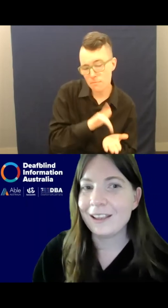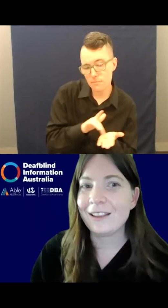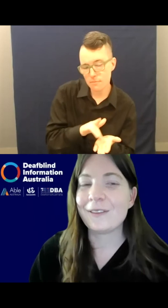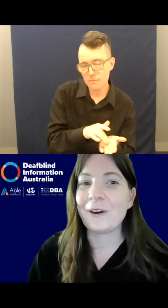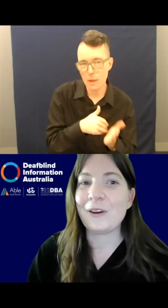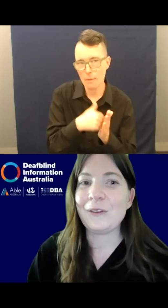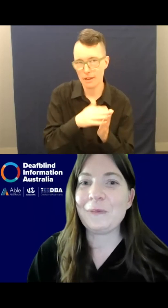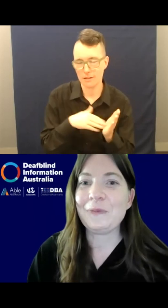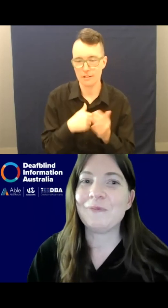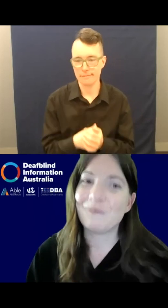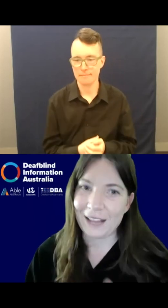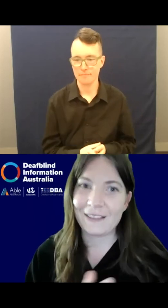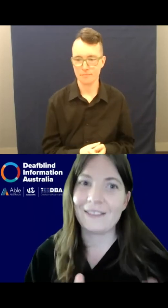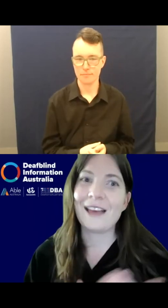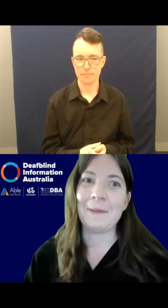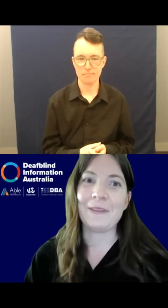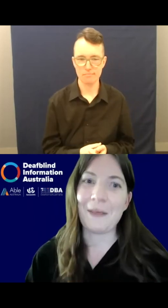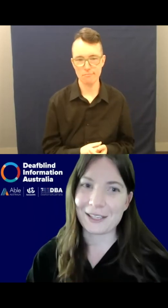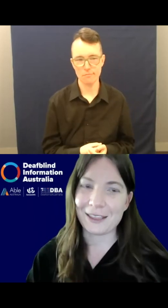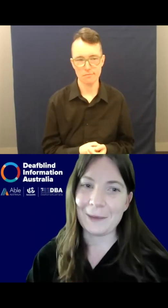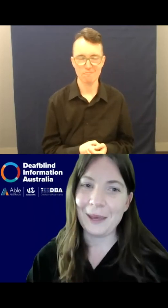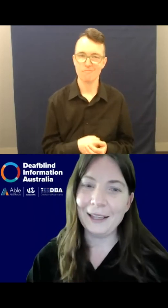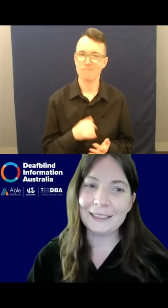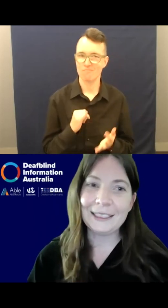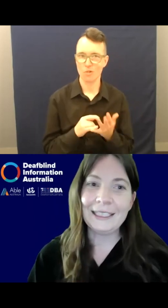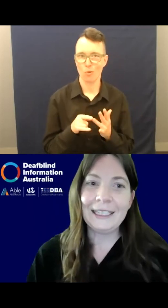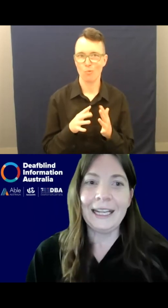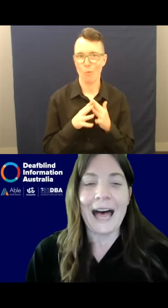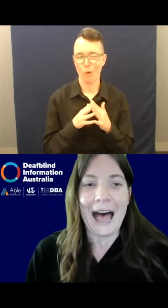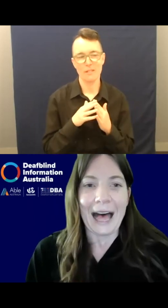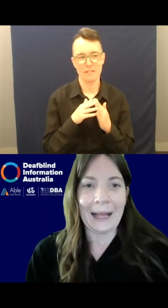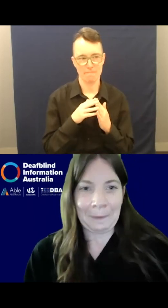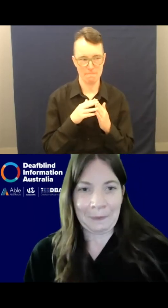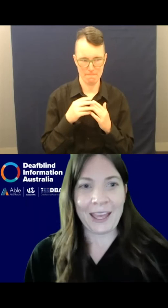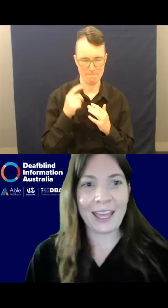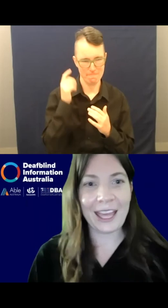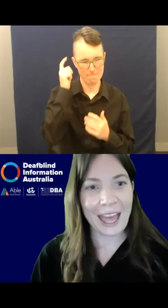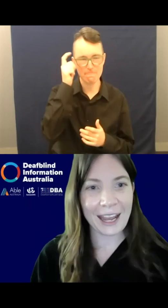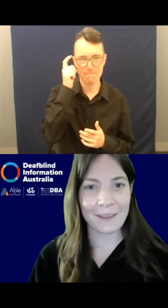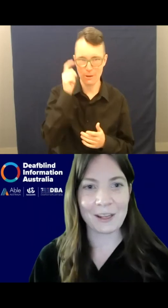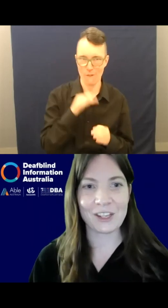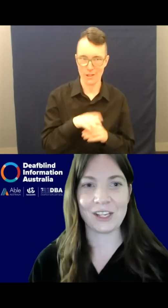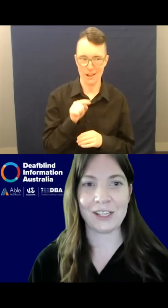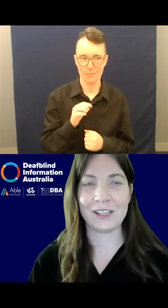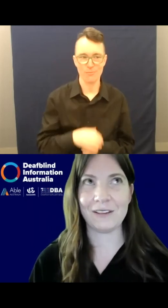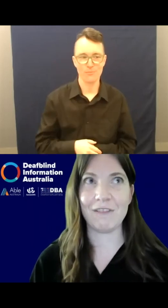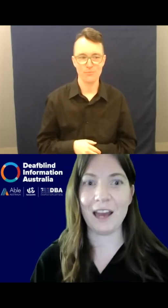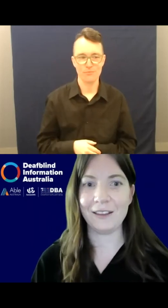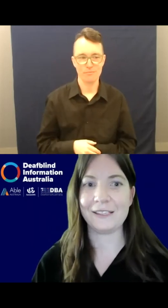So that's something to think about. And as I mentioned right at the start